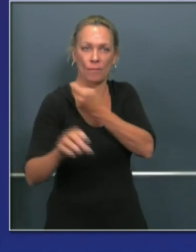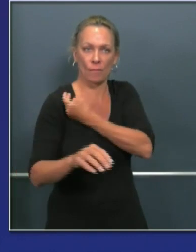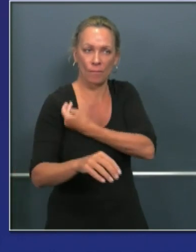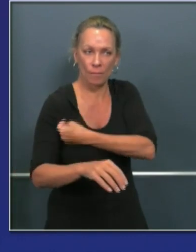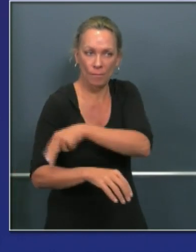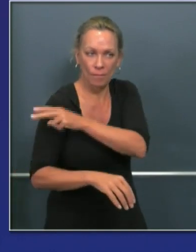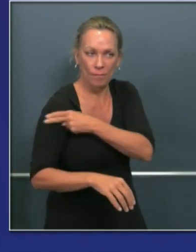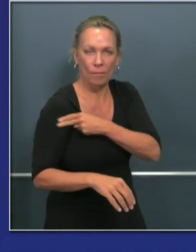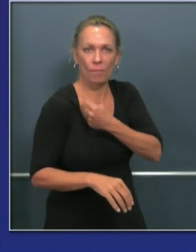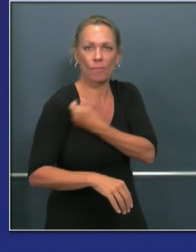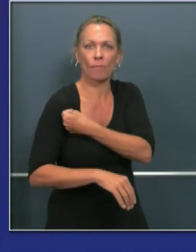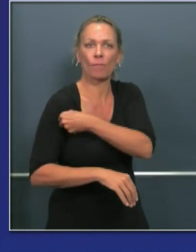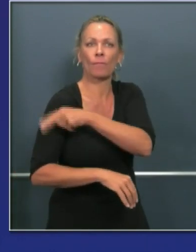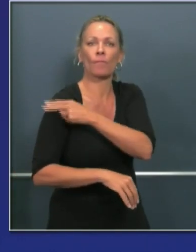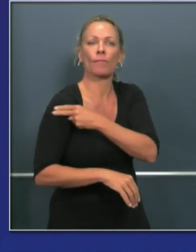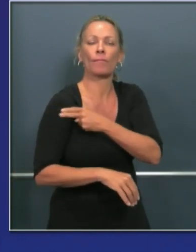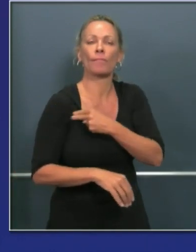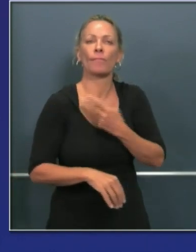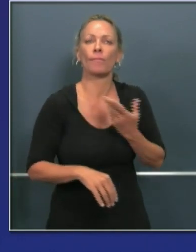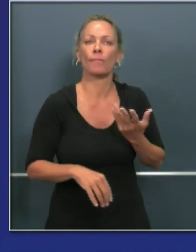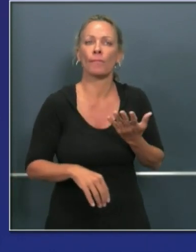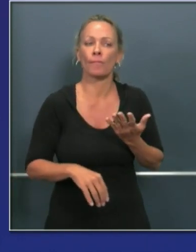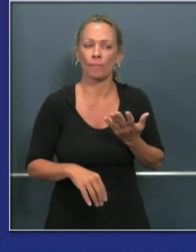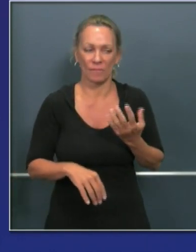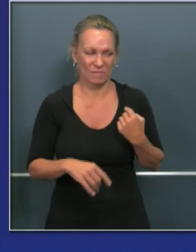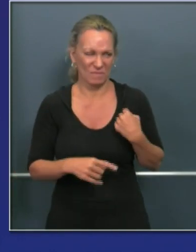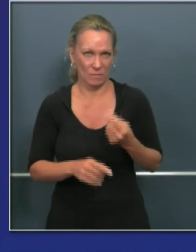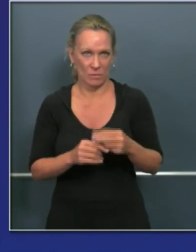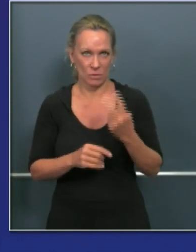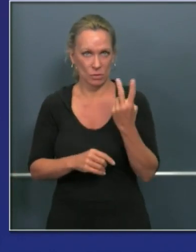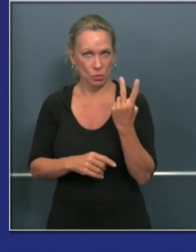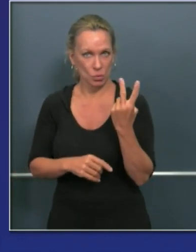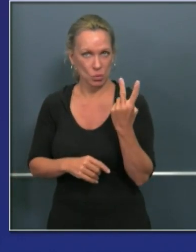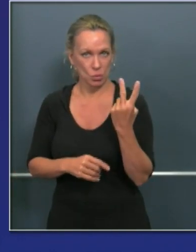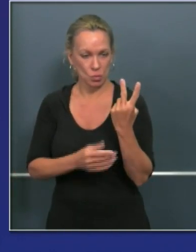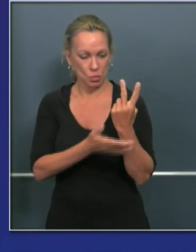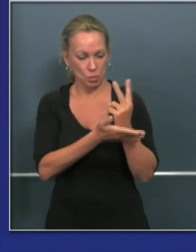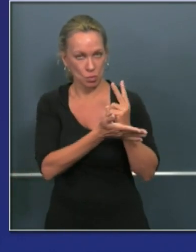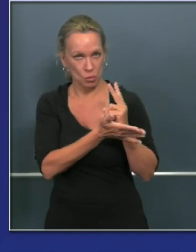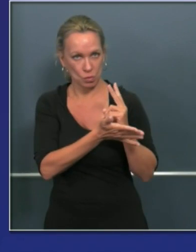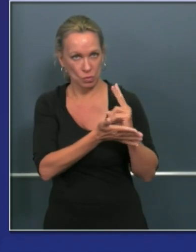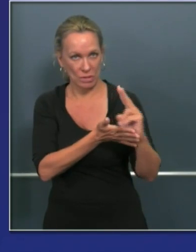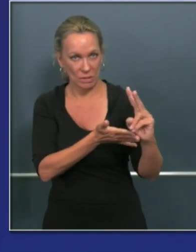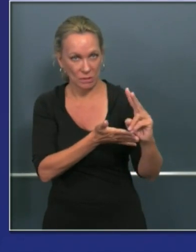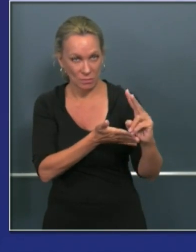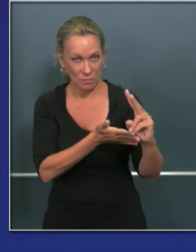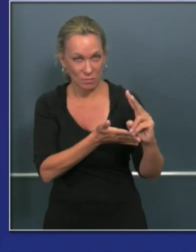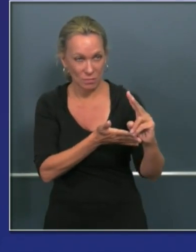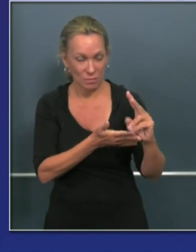POSITIVITY. AS IT RELATES TO HOSPITALIZATIONS NOT SURPRISING THE ACCORDINGLY YOU'RE SEEING HOSPITALIZATIONS INCREASING IN THE STATE JUST